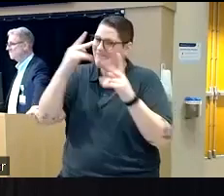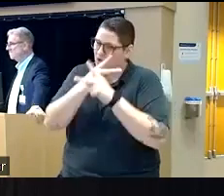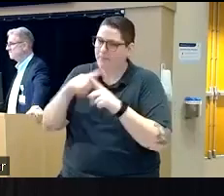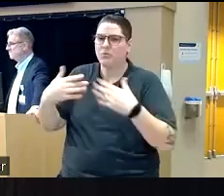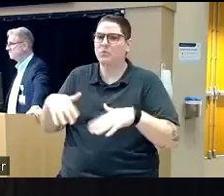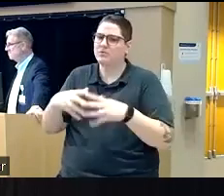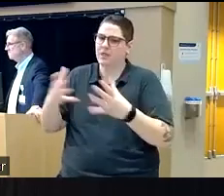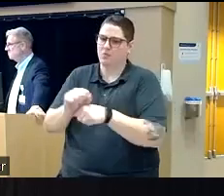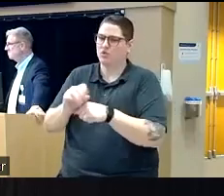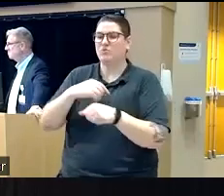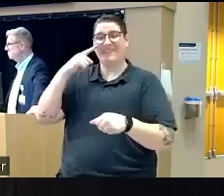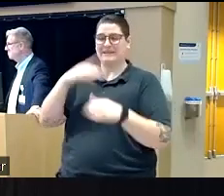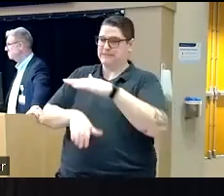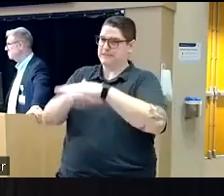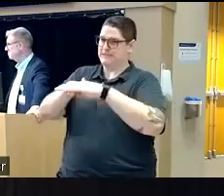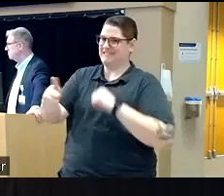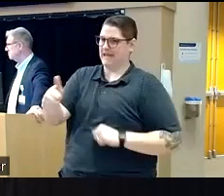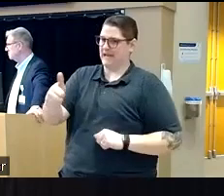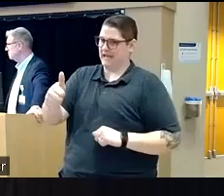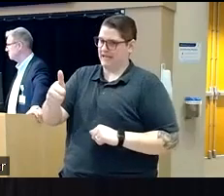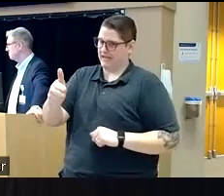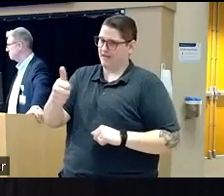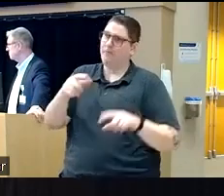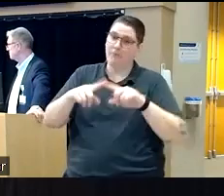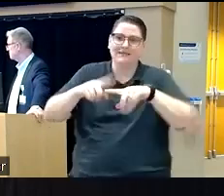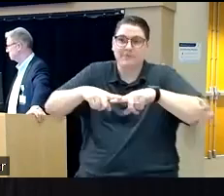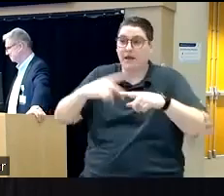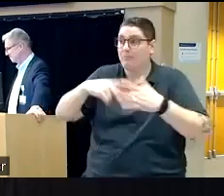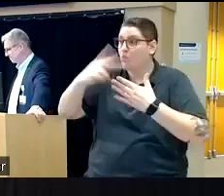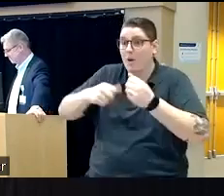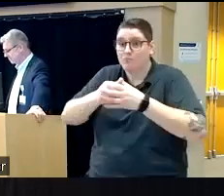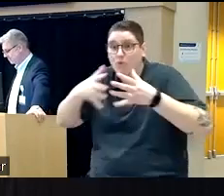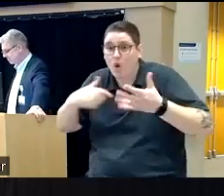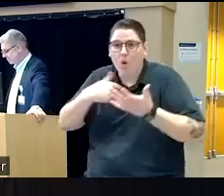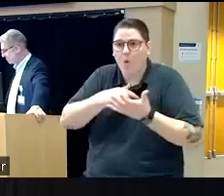sweet spot right now but that can be adjusted as the program grows and we learn more about the need